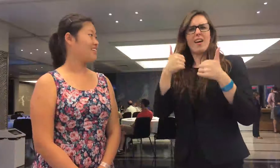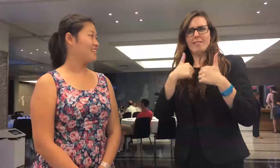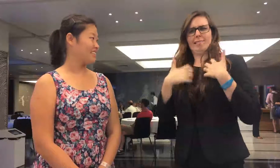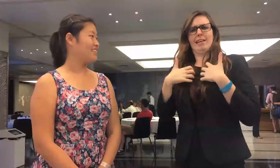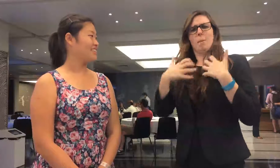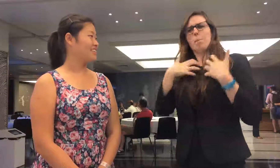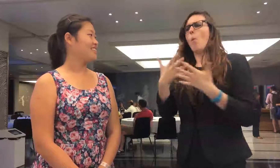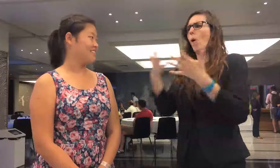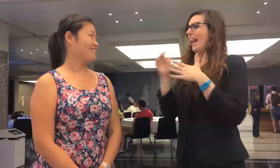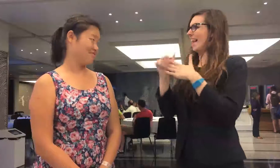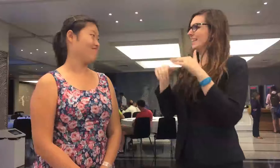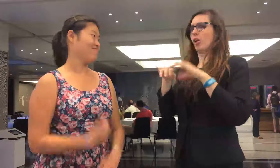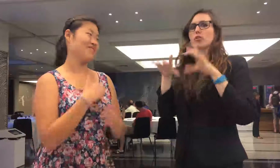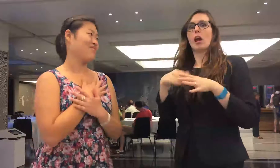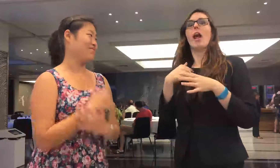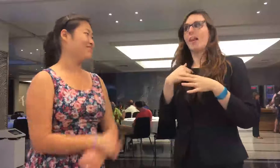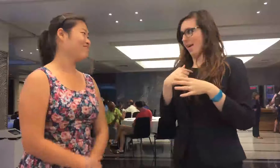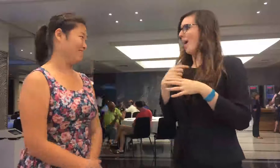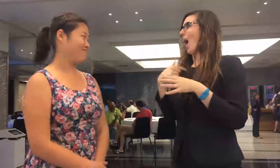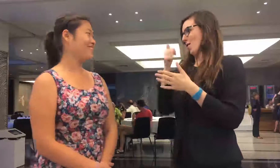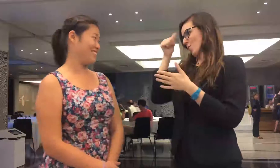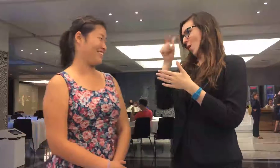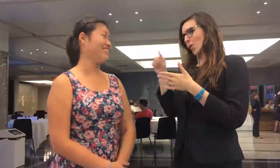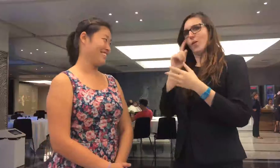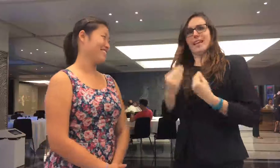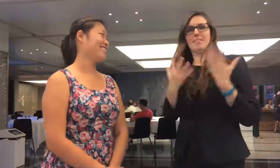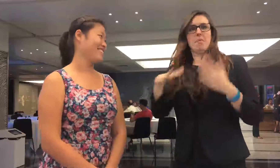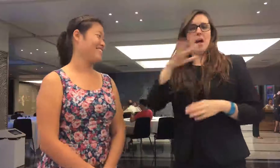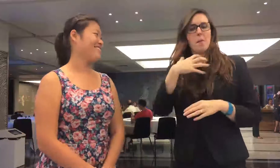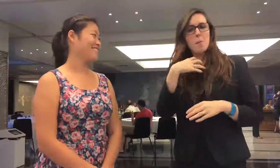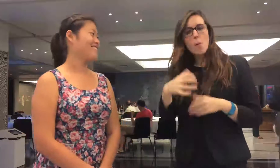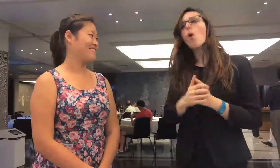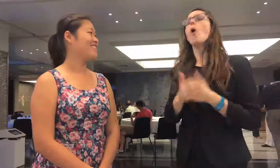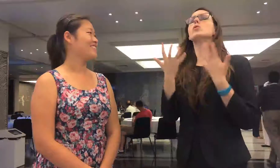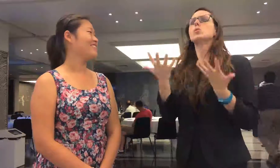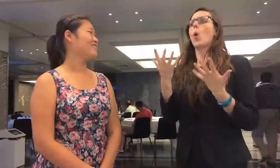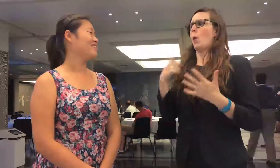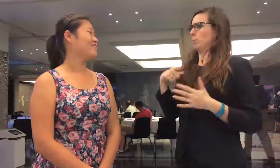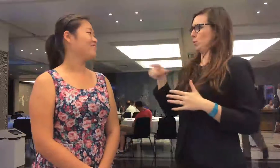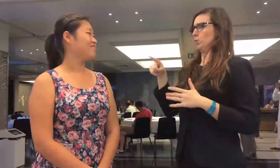to see more Australians taking on leadership roles and I know Shirley will continue to inspire us.